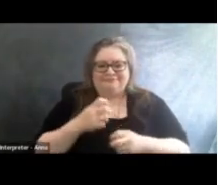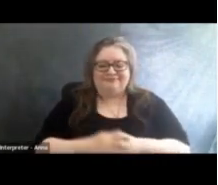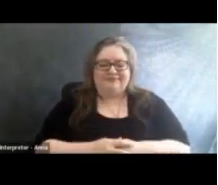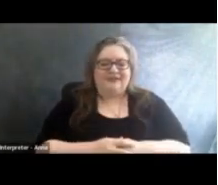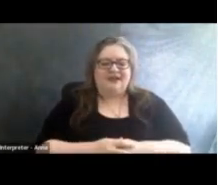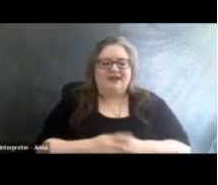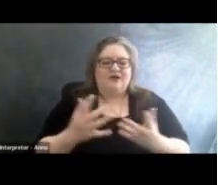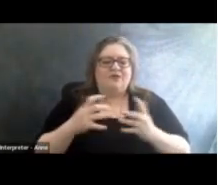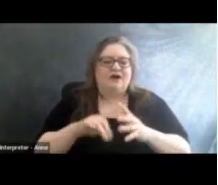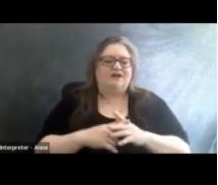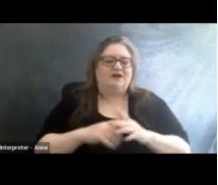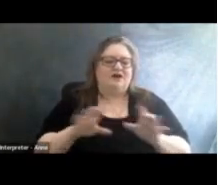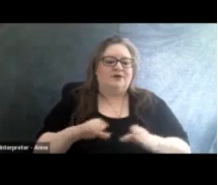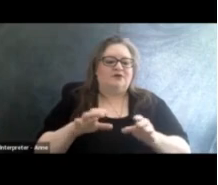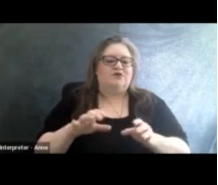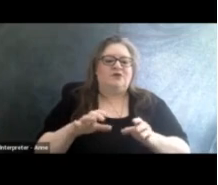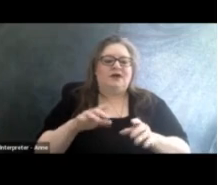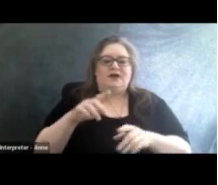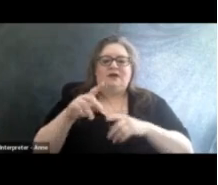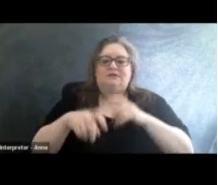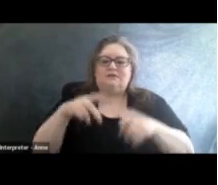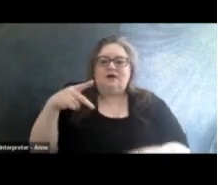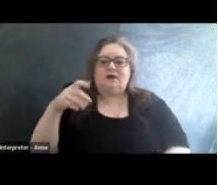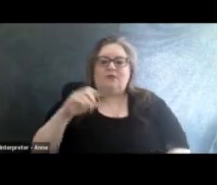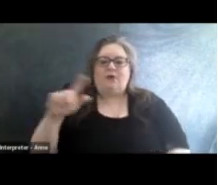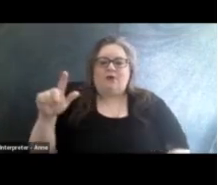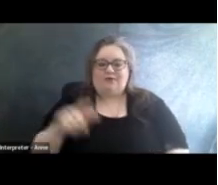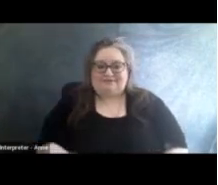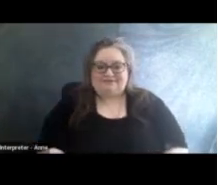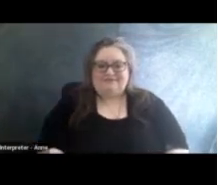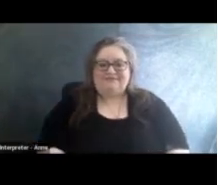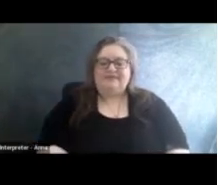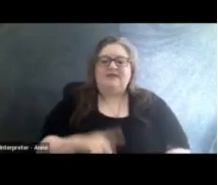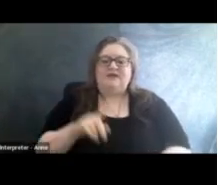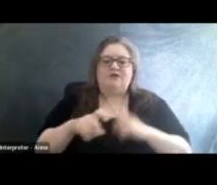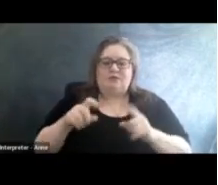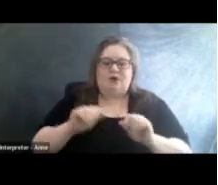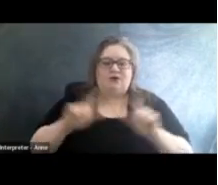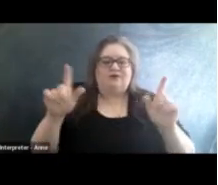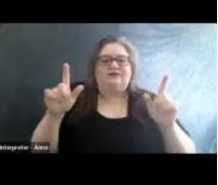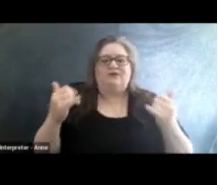off by doing a poll. Actually, I should go and the poll is in your is right now you could see